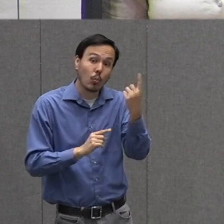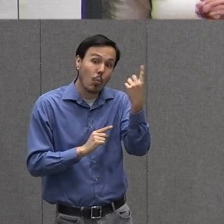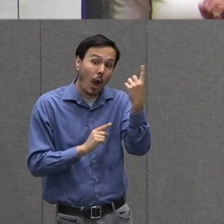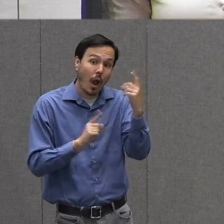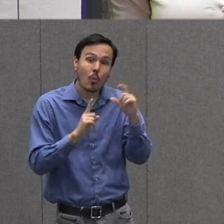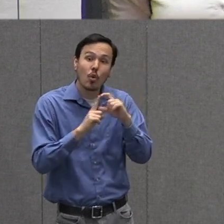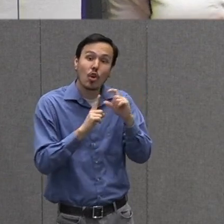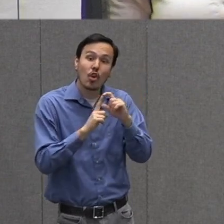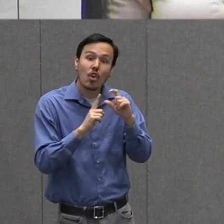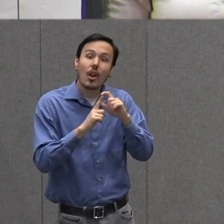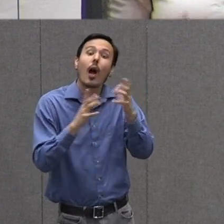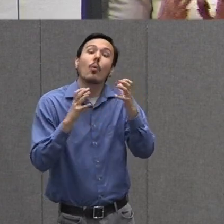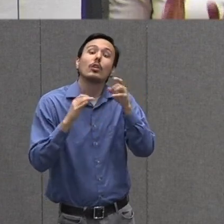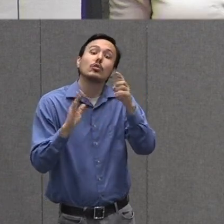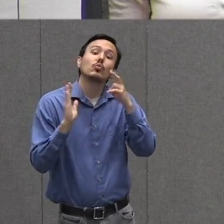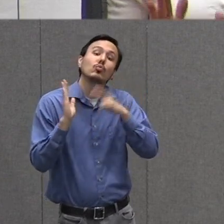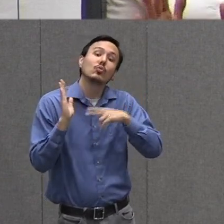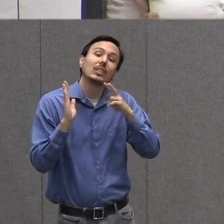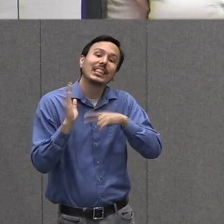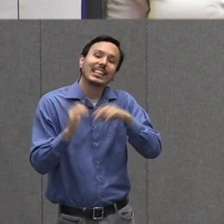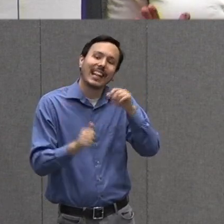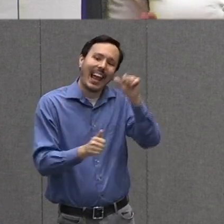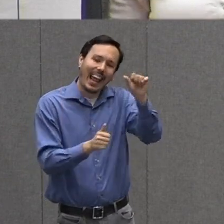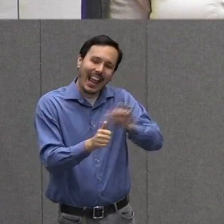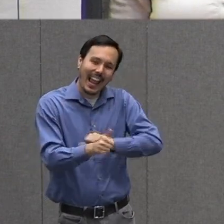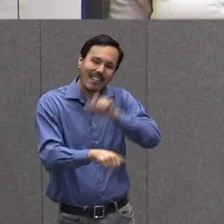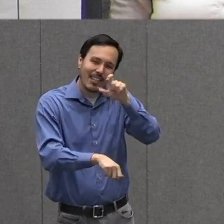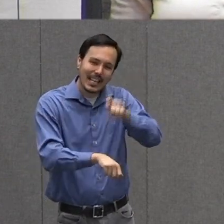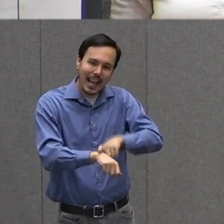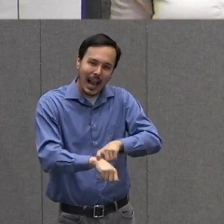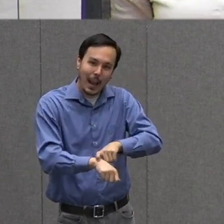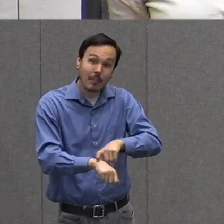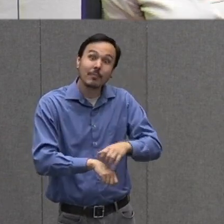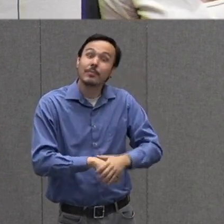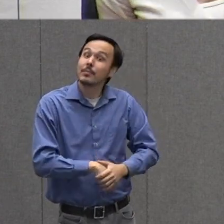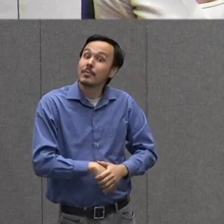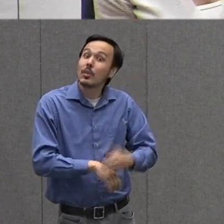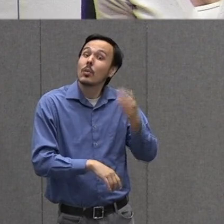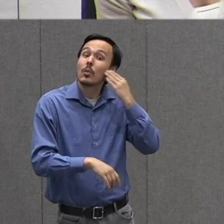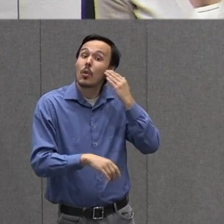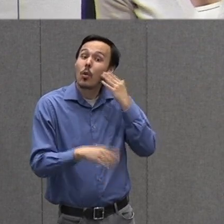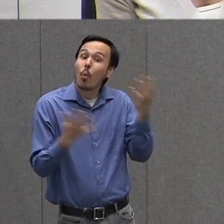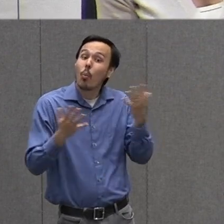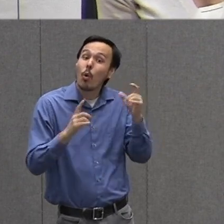that I want you to read every single time. Do you know what that word might be?